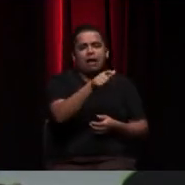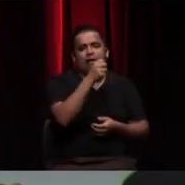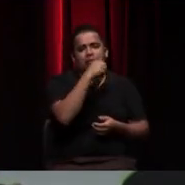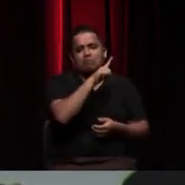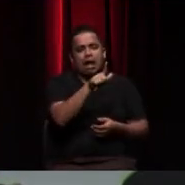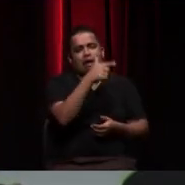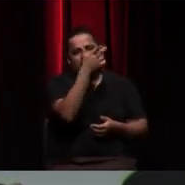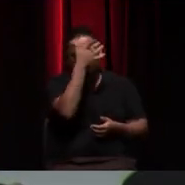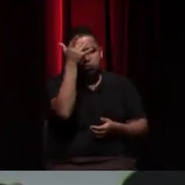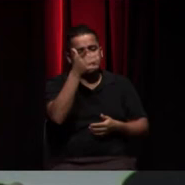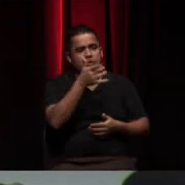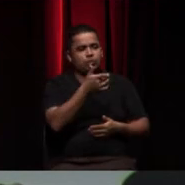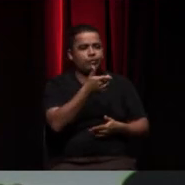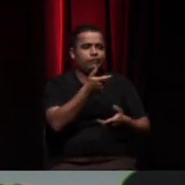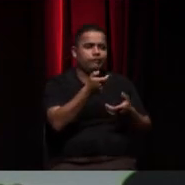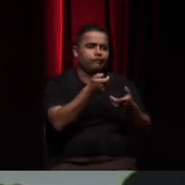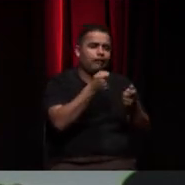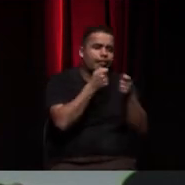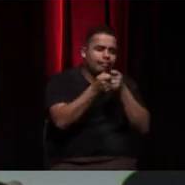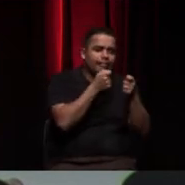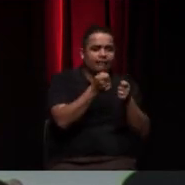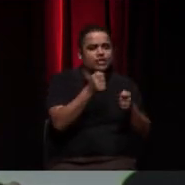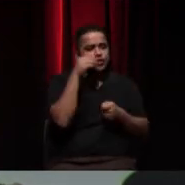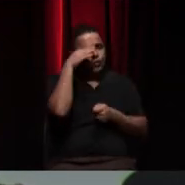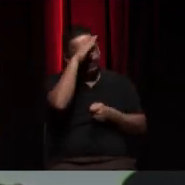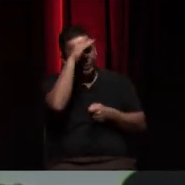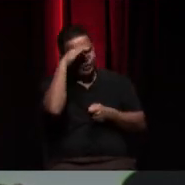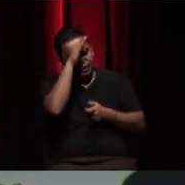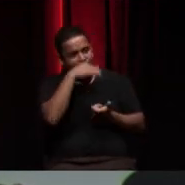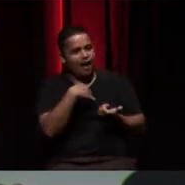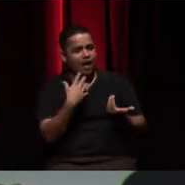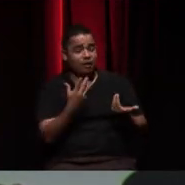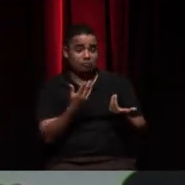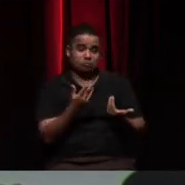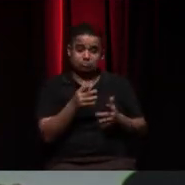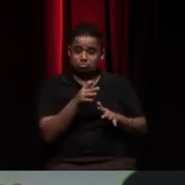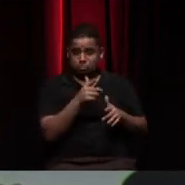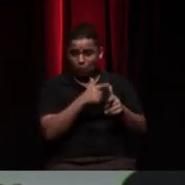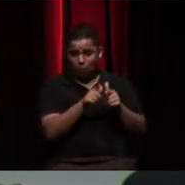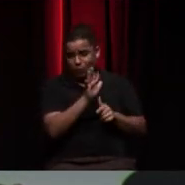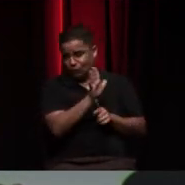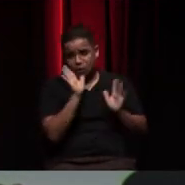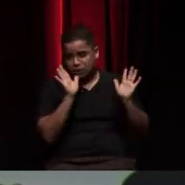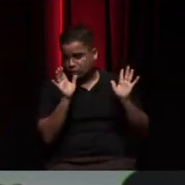who interviewed Bolsonaro at the Roda Viva. That’s the wave. I didn’t think it was a problem.